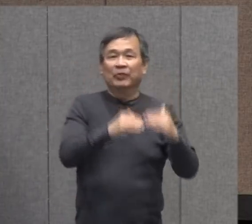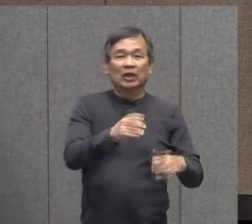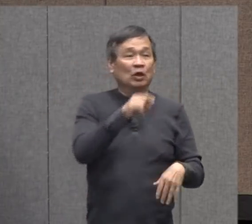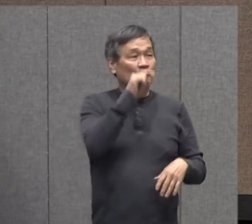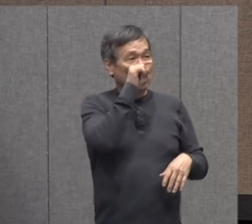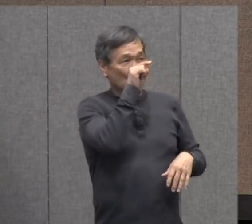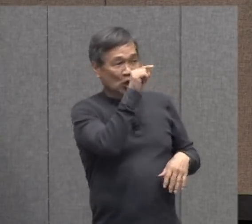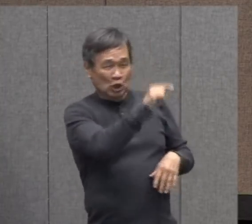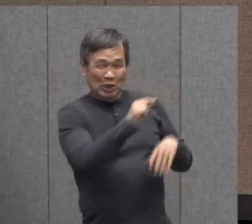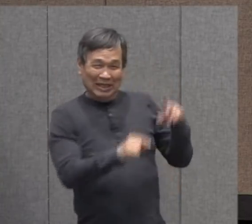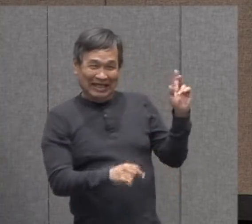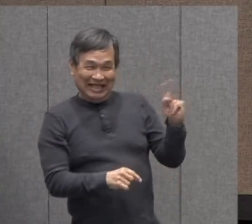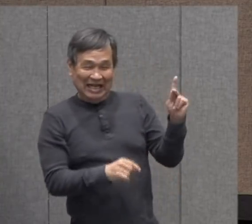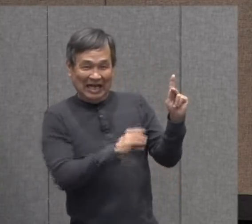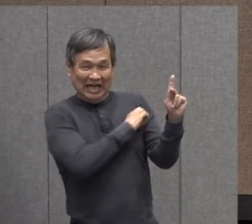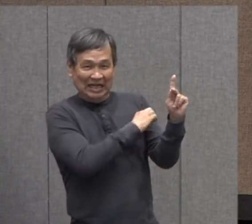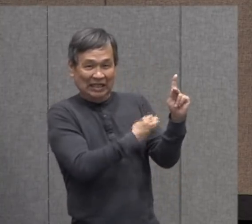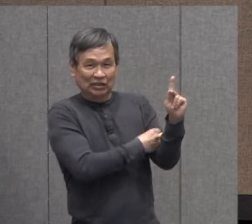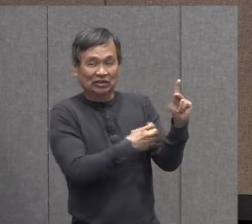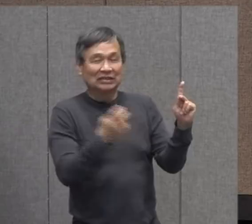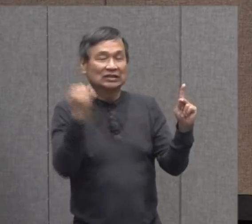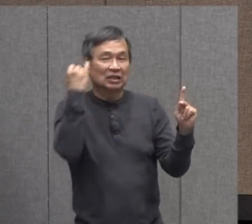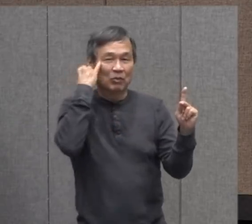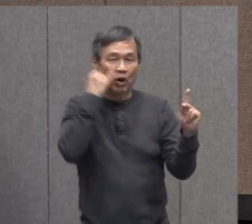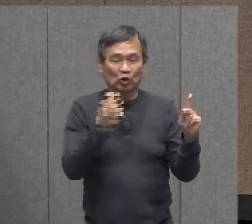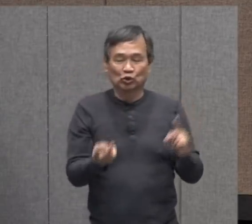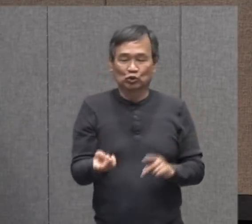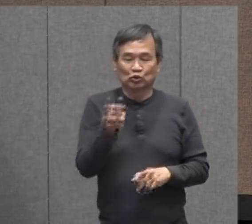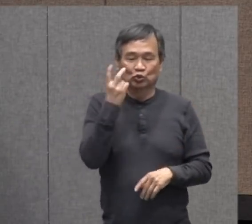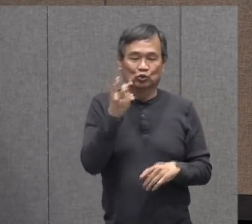is if we took two objects that had similar mass.